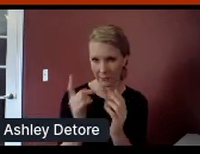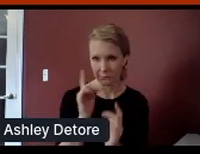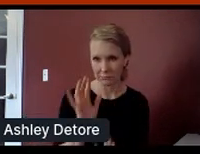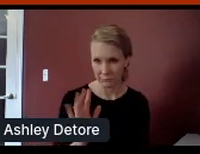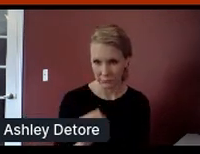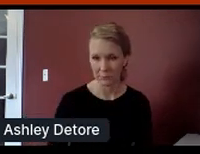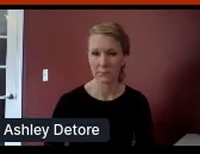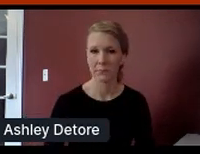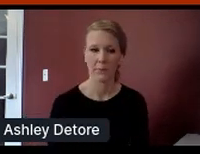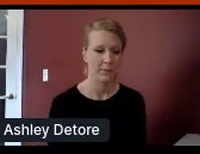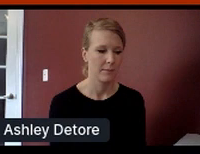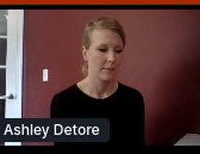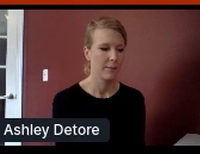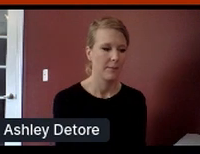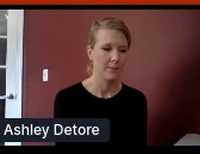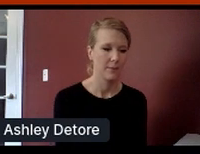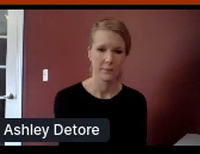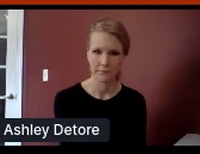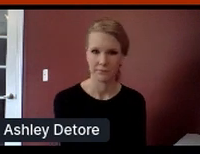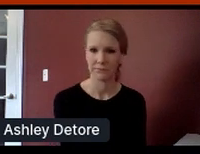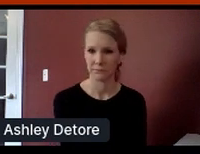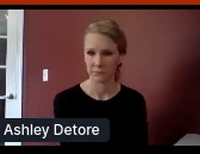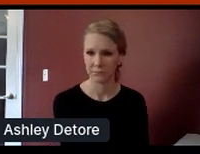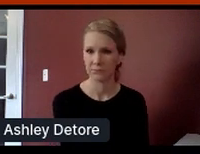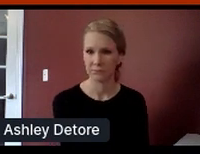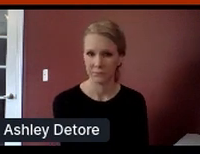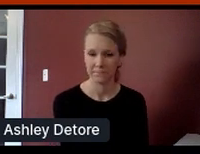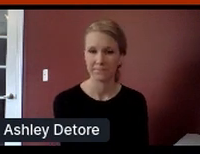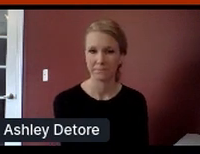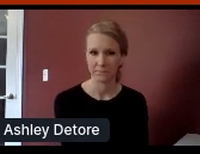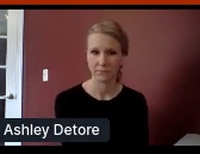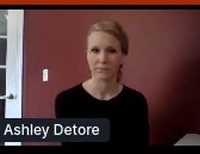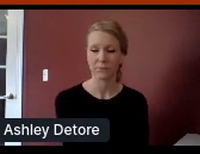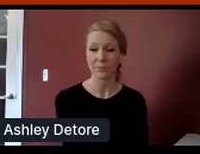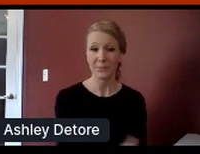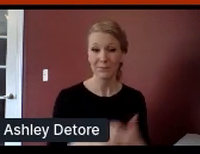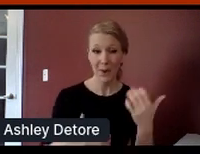OK, great. So most of you do know what it is.